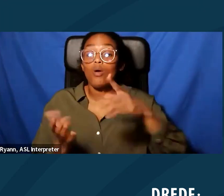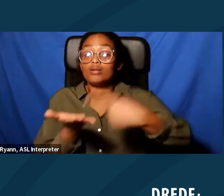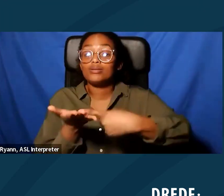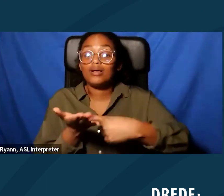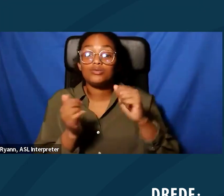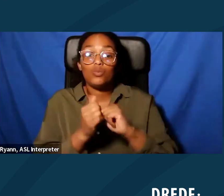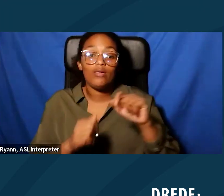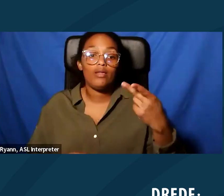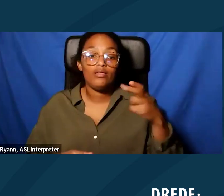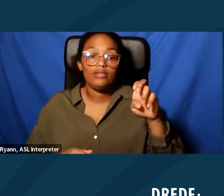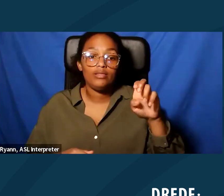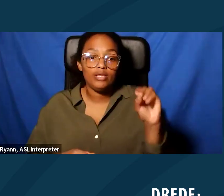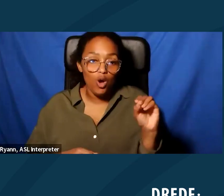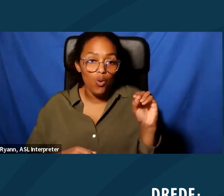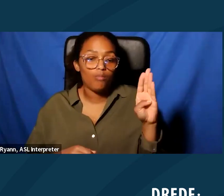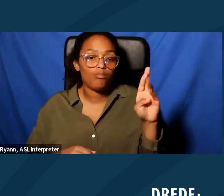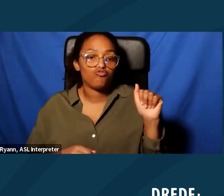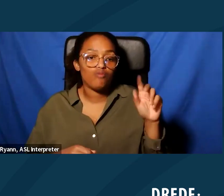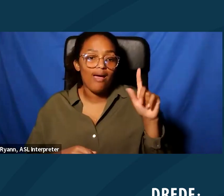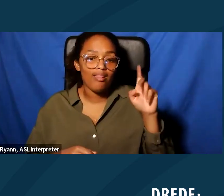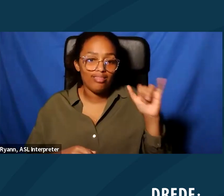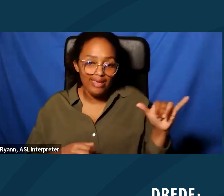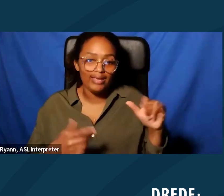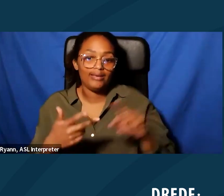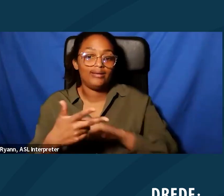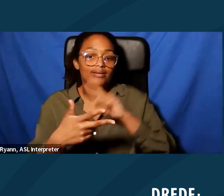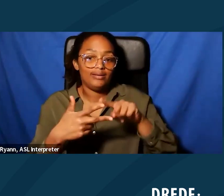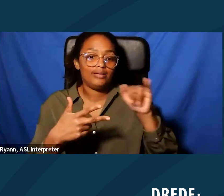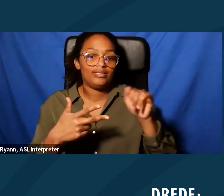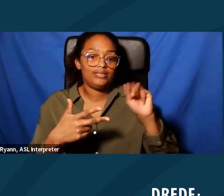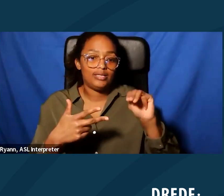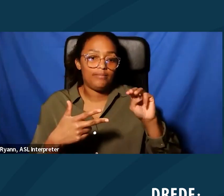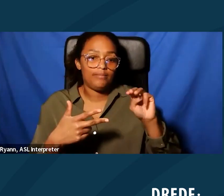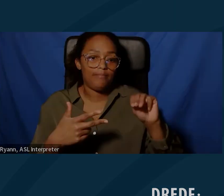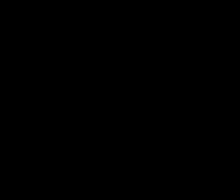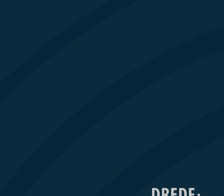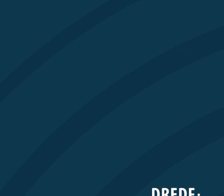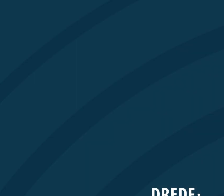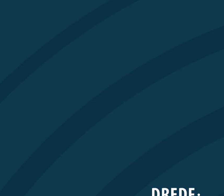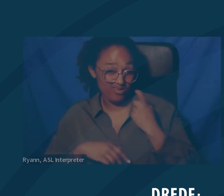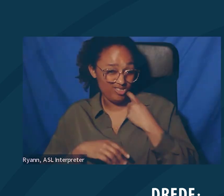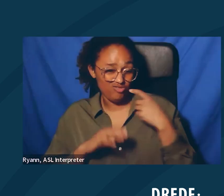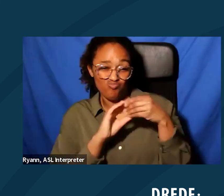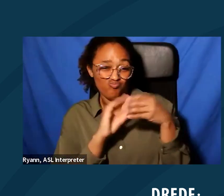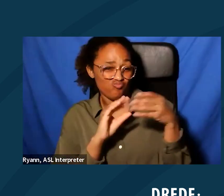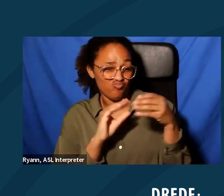and then from Jim Meadours, and then from Maria Town. Awesome. Can everybody hear me okay? All right. I'm gonna switch it up a little bit,